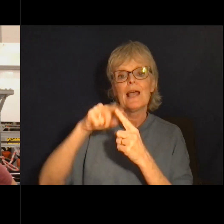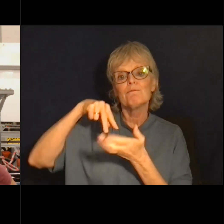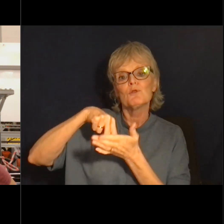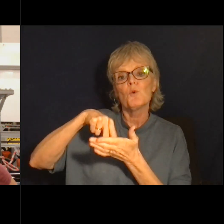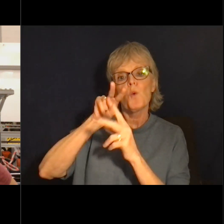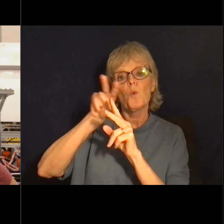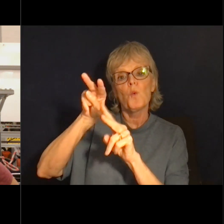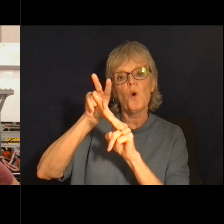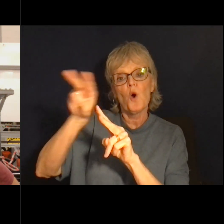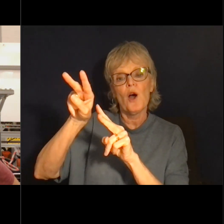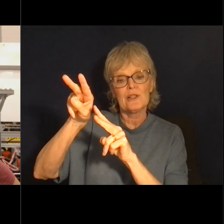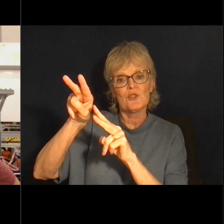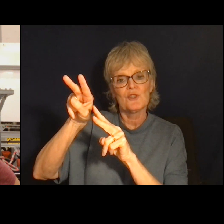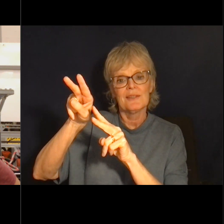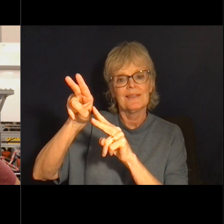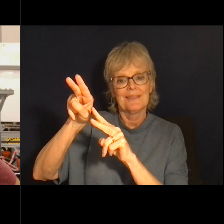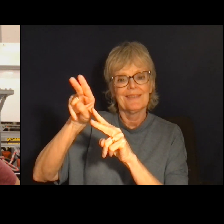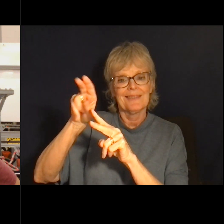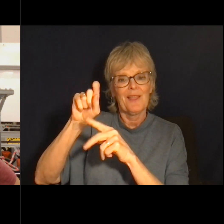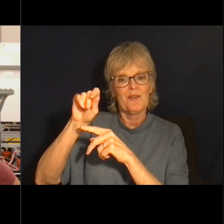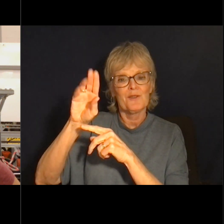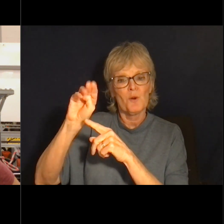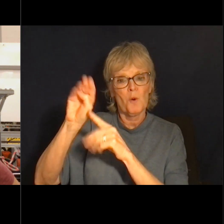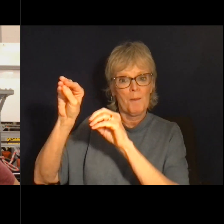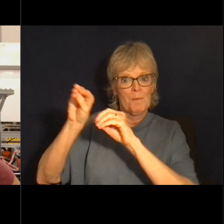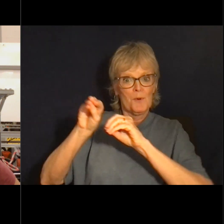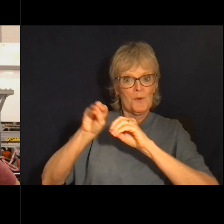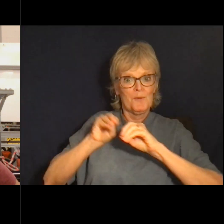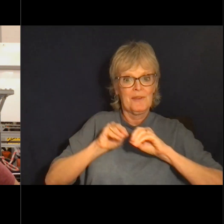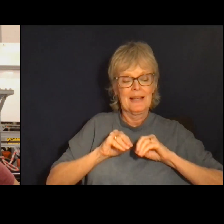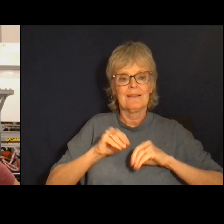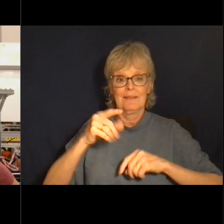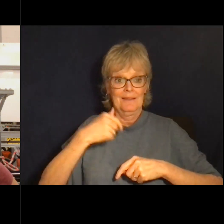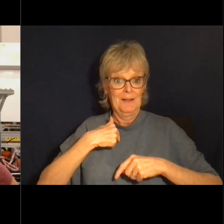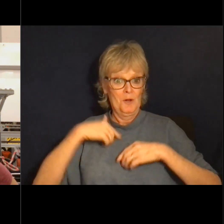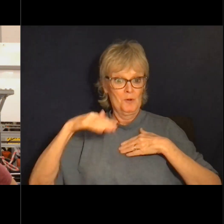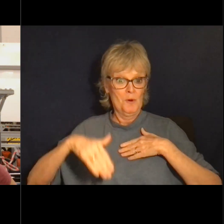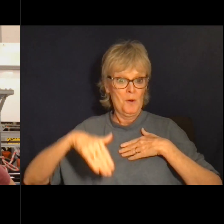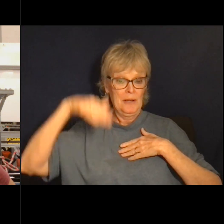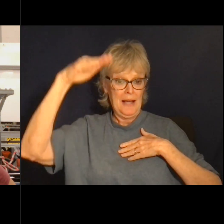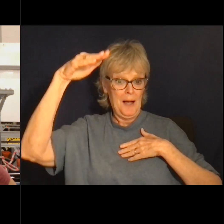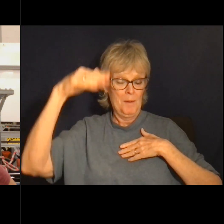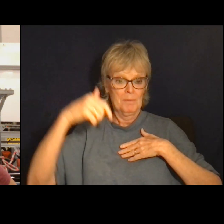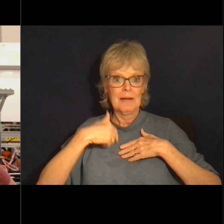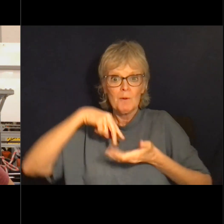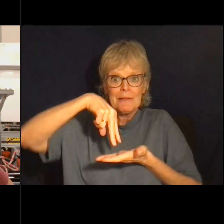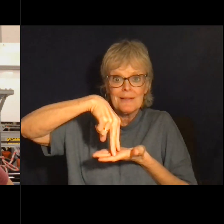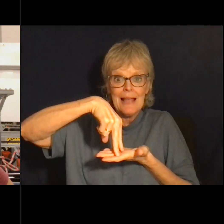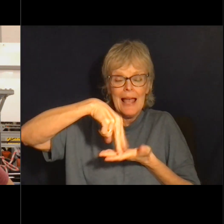So that's a really good question. And, you know, growing up, I did that a lot, right? I'd stand at the window and, you know,